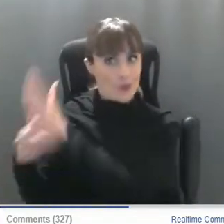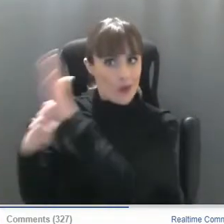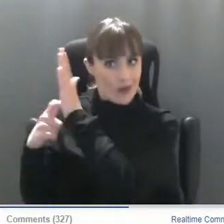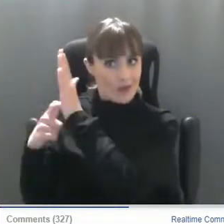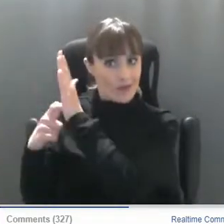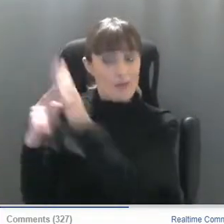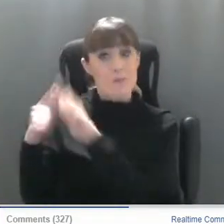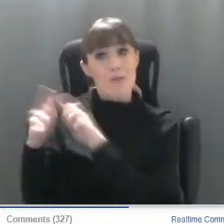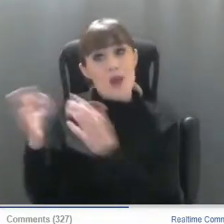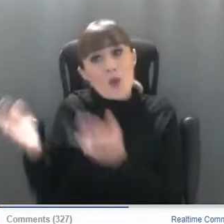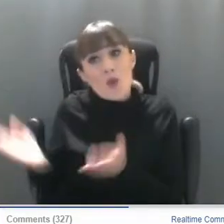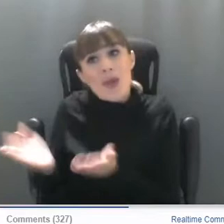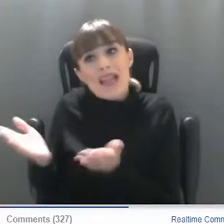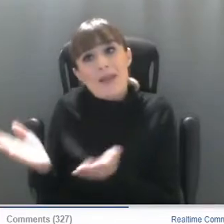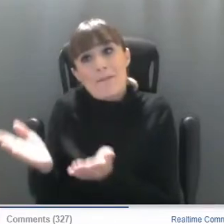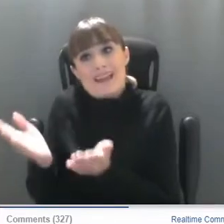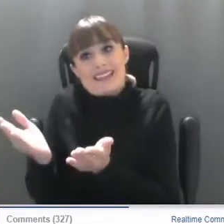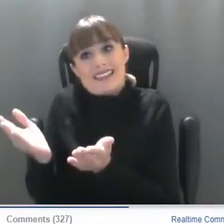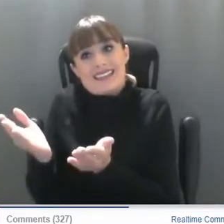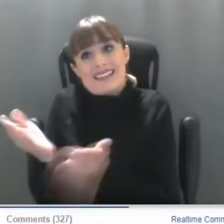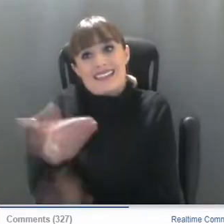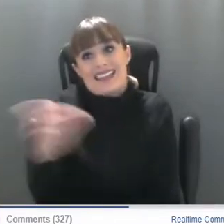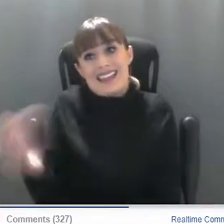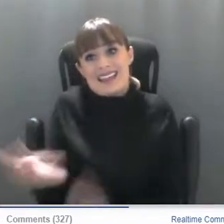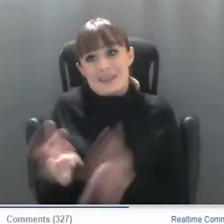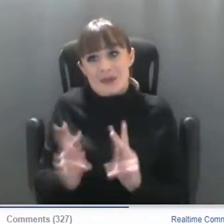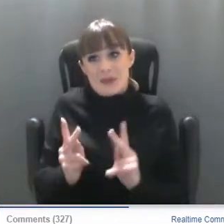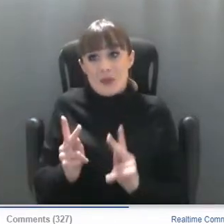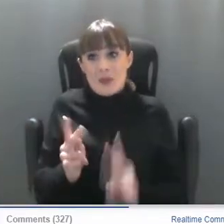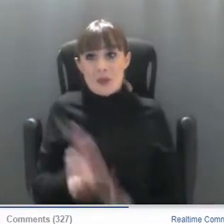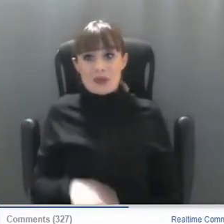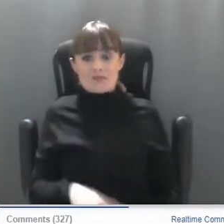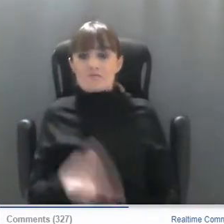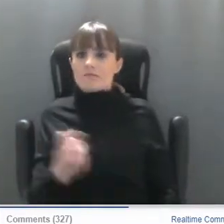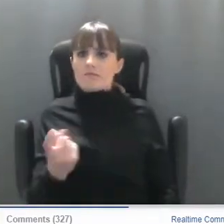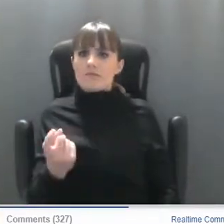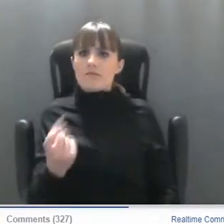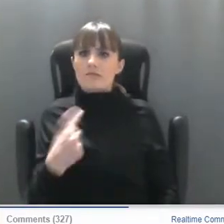being able to reopen train or carousel eventually?" Boy, we hope so. I'm not sure